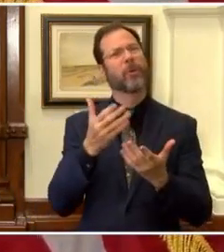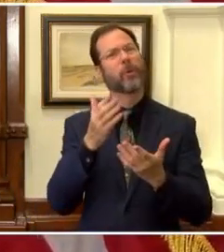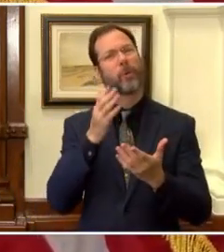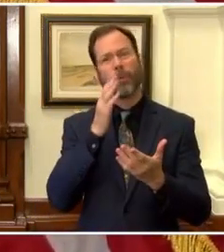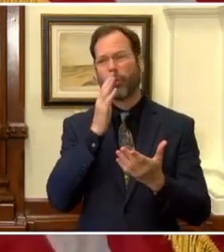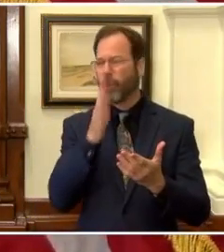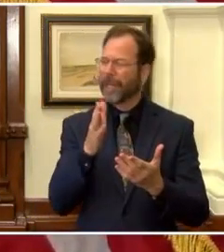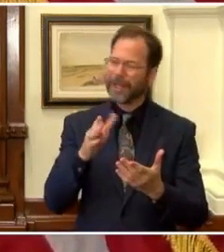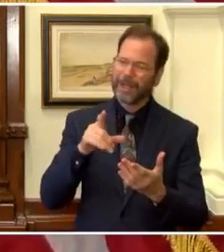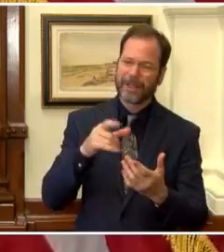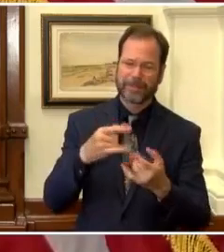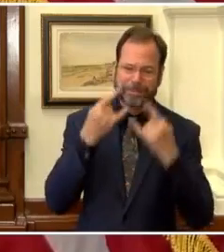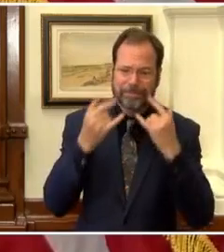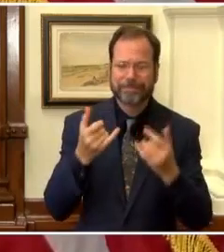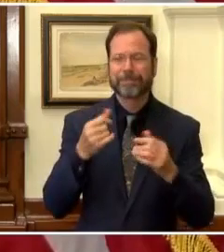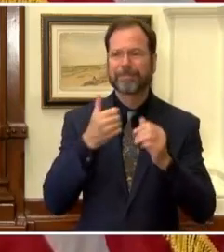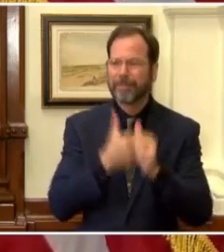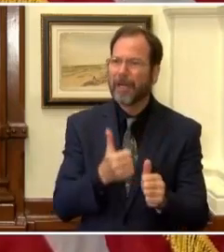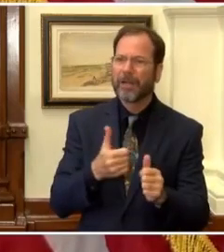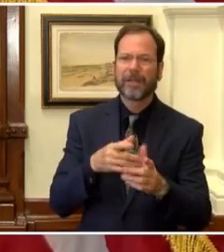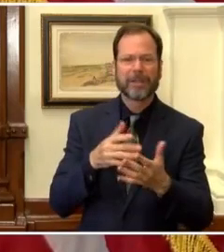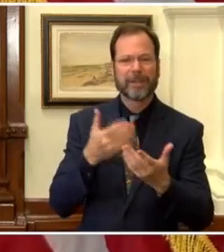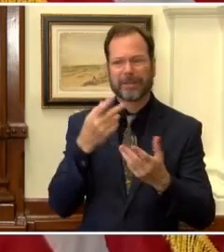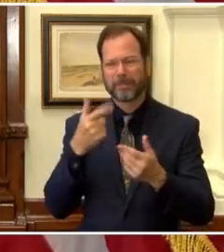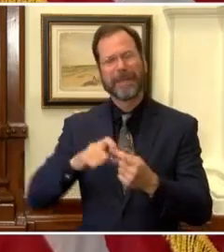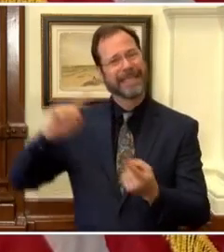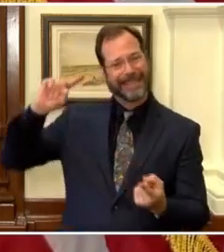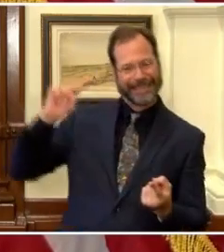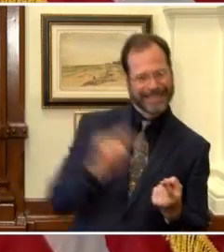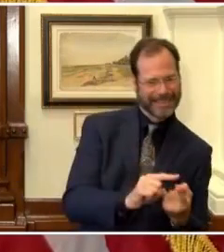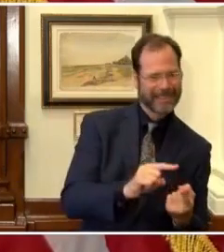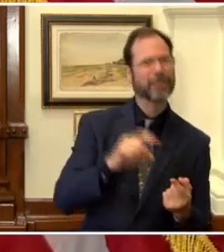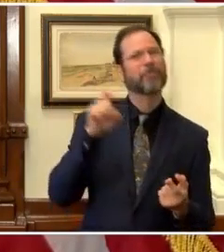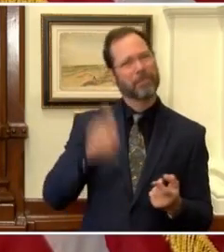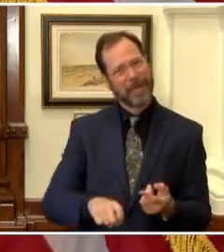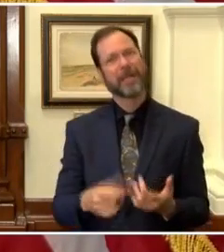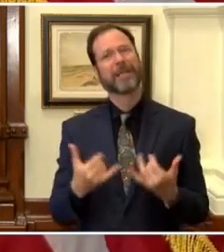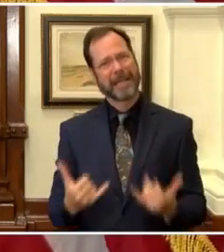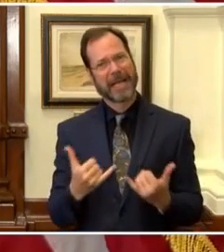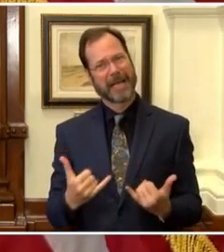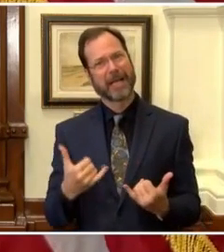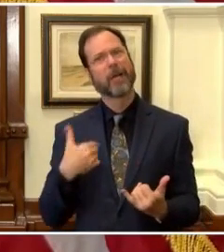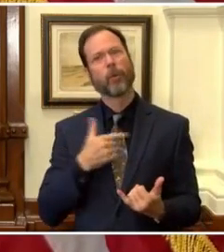OURSELVES, BUT PROTECT THE ENTIRE COMMUNITY. SO, THE THINGS WE ARE ASKING YOU TO DO WILL BE EFFECTIVE.